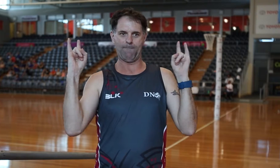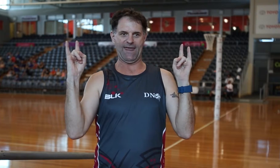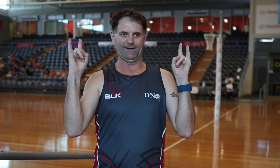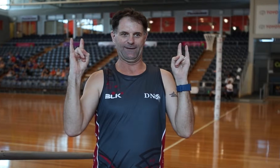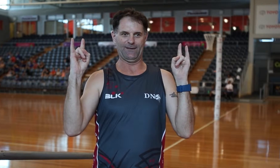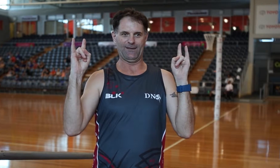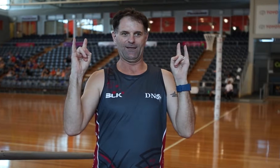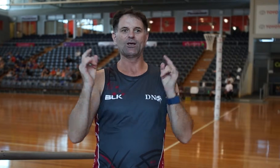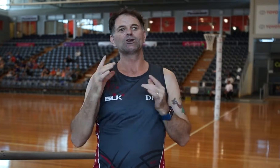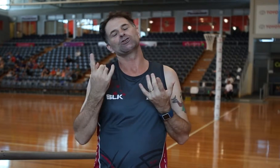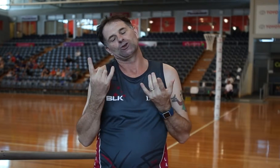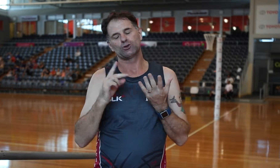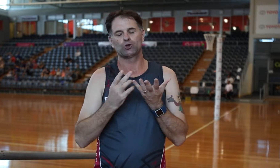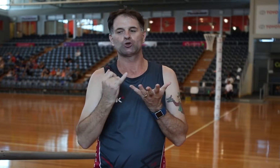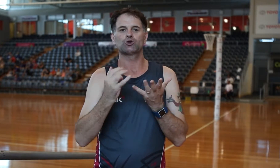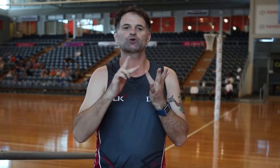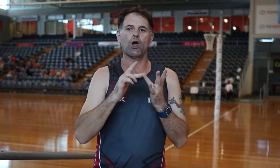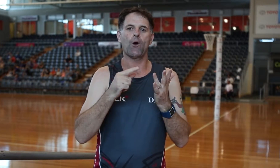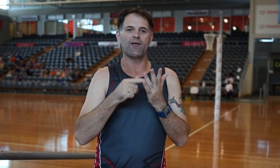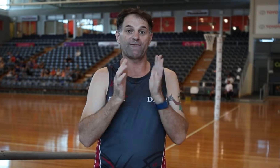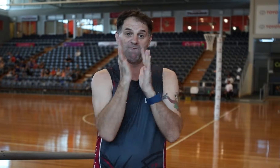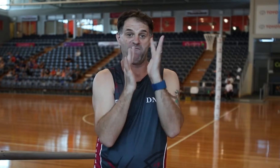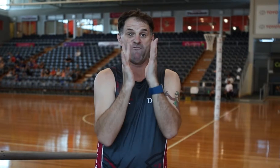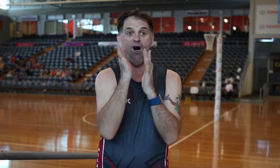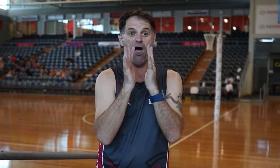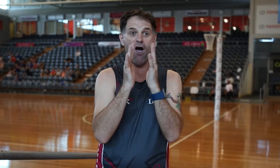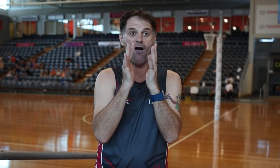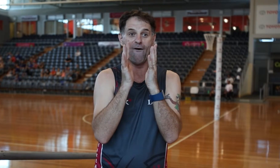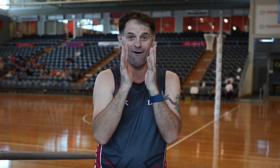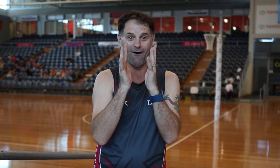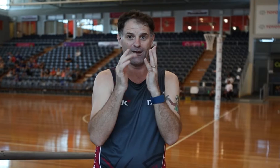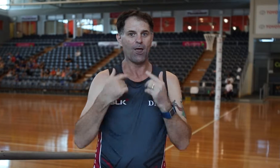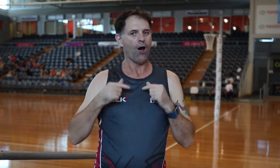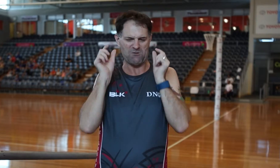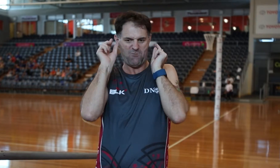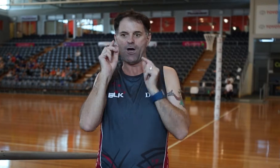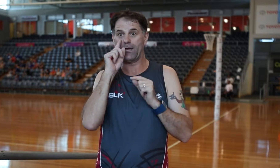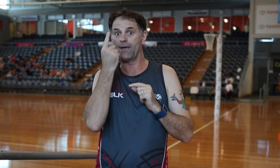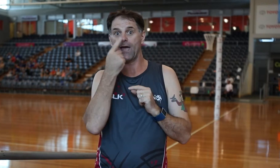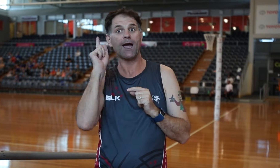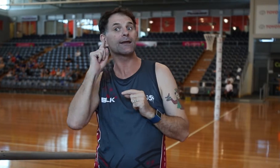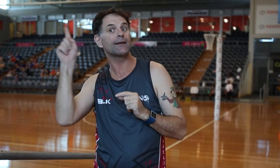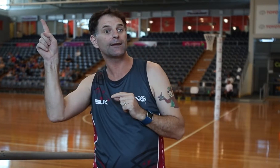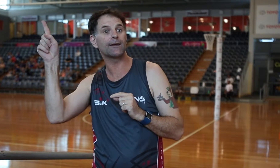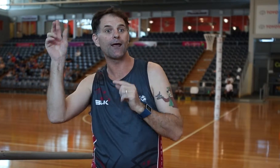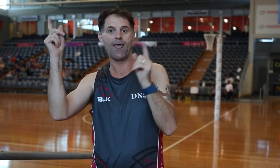I place the pad under my bed, so if there is a fire my bed will